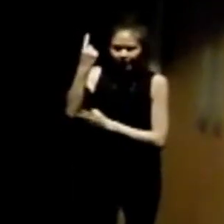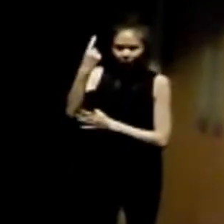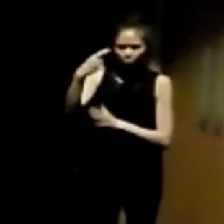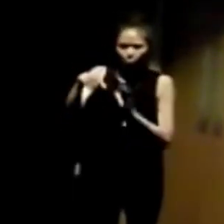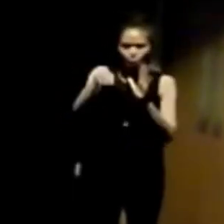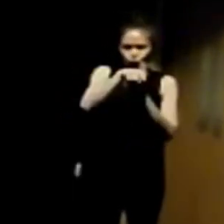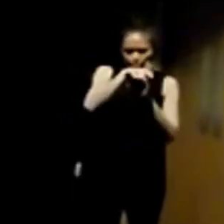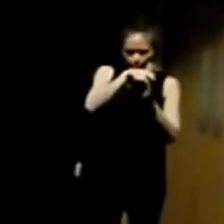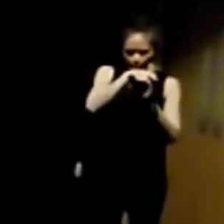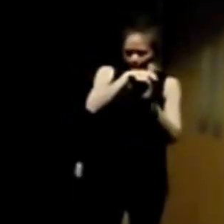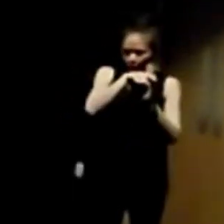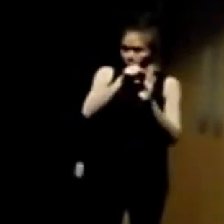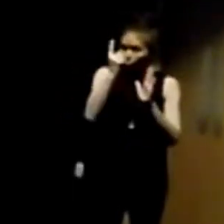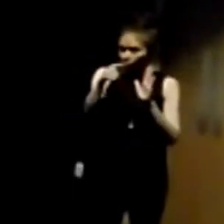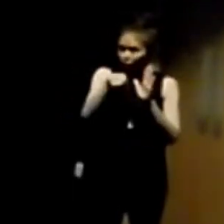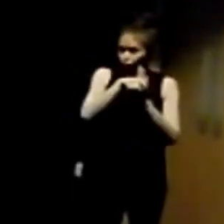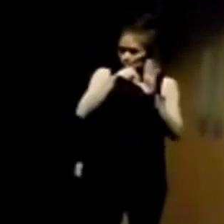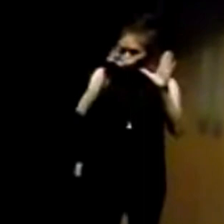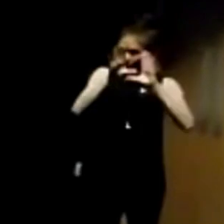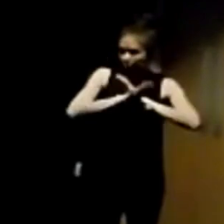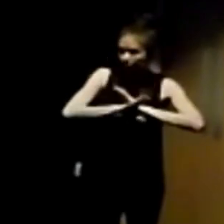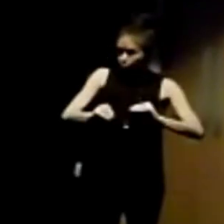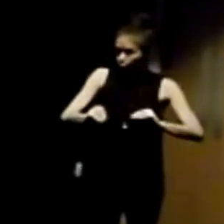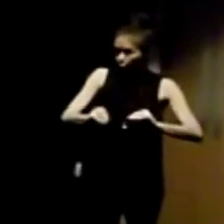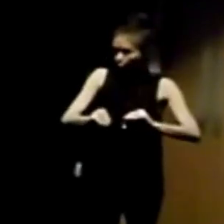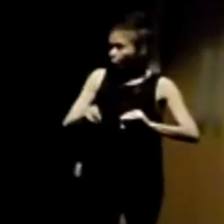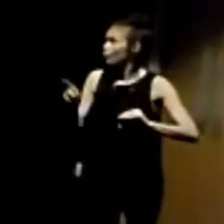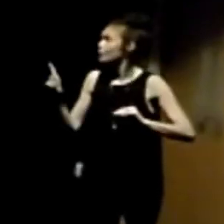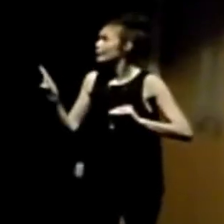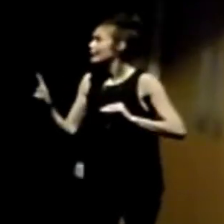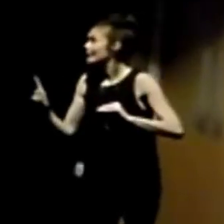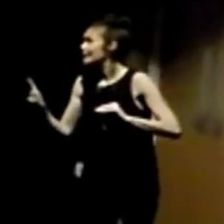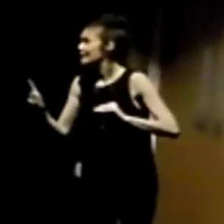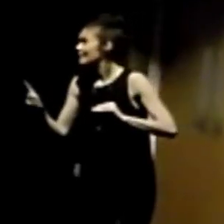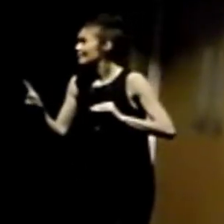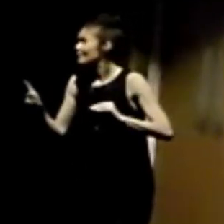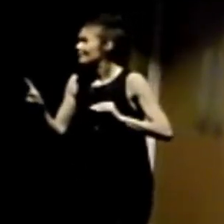which Boris stands at the podium here and declares there's one guideline -